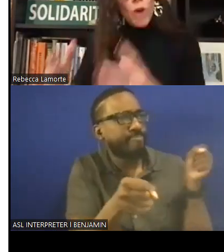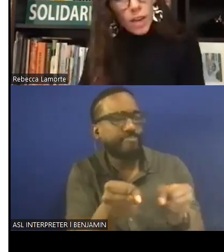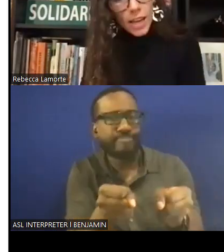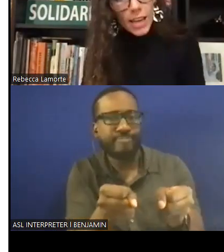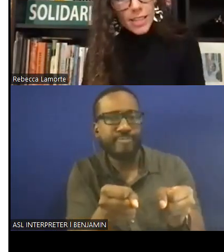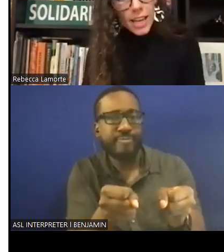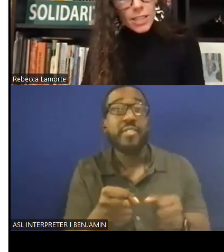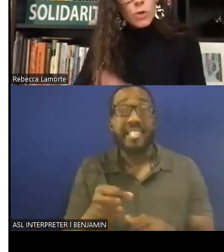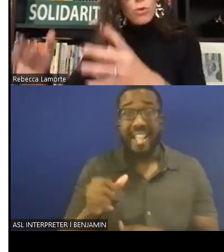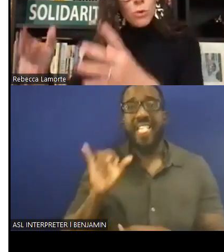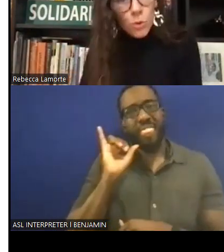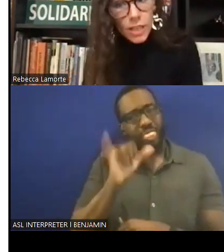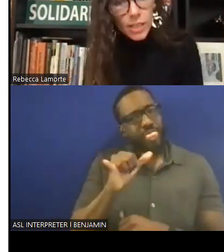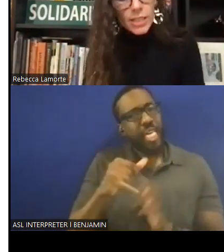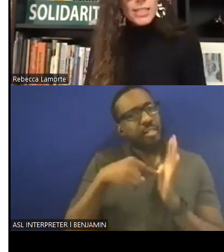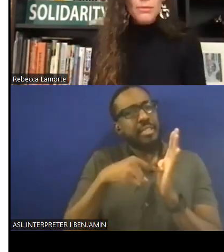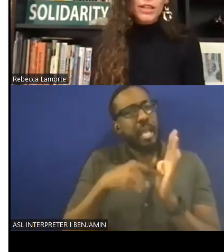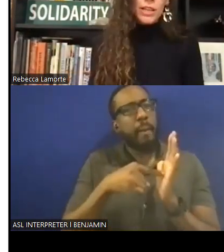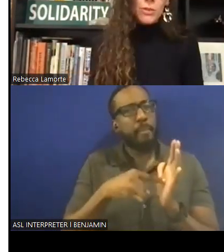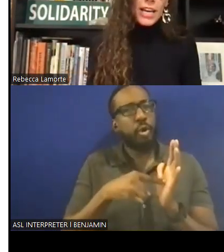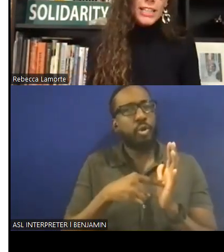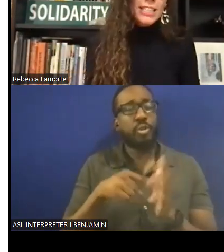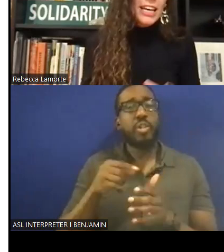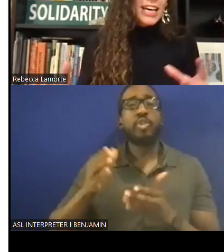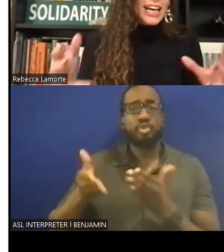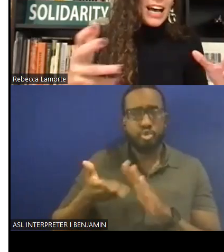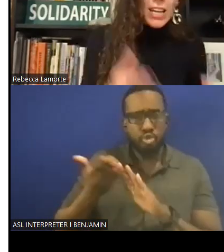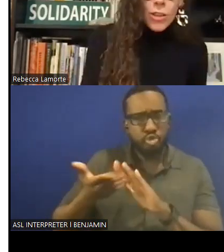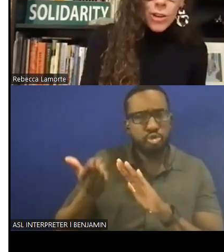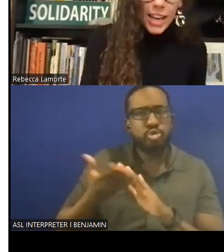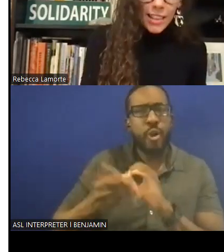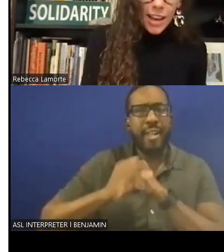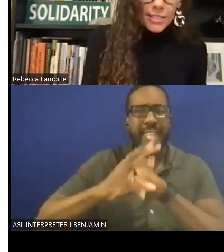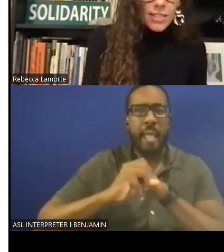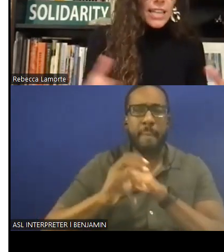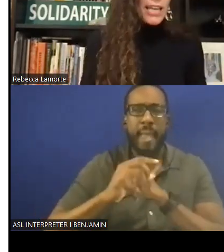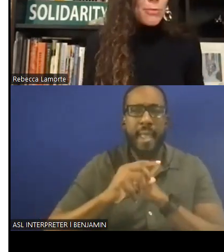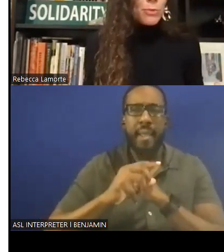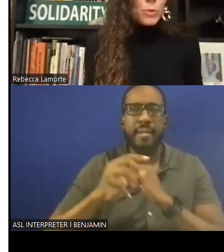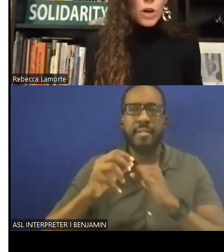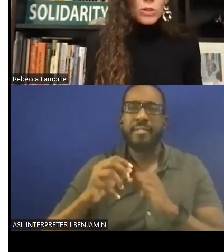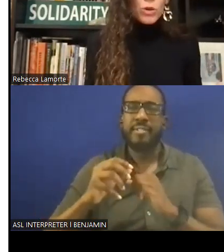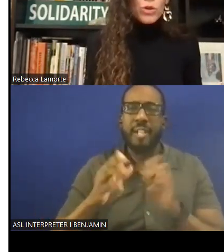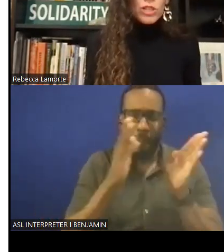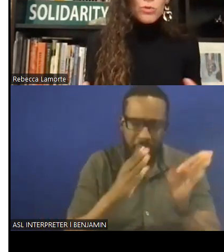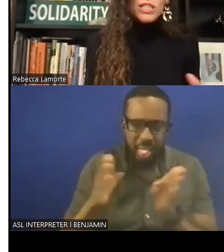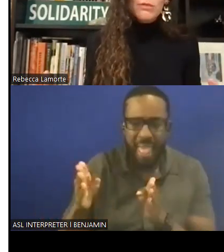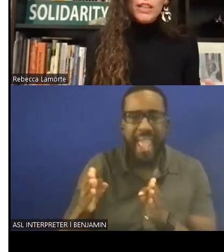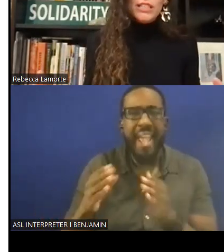running as a candidate rooted in disability rights. Another great headline. "Stacey Abrams wants more Georgians with disabilities